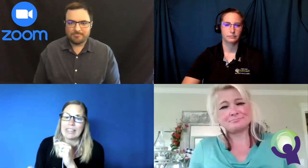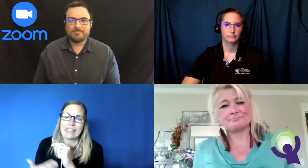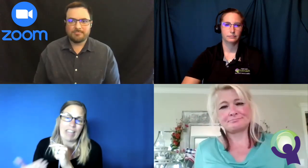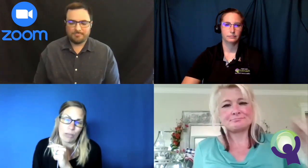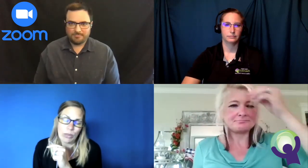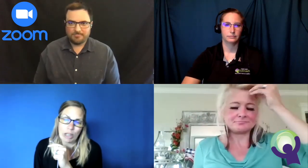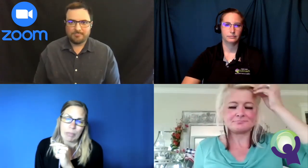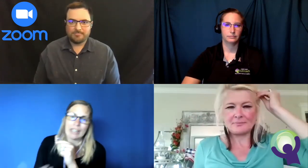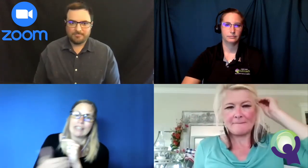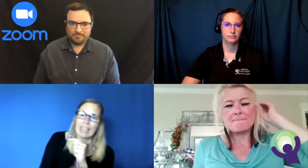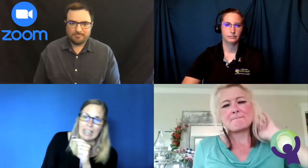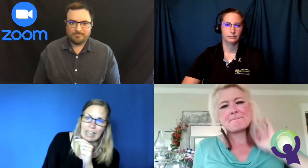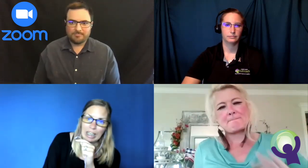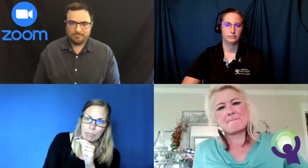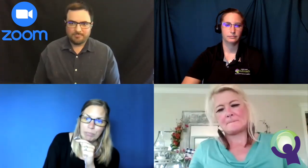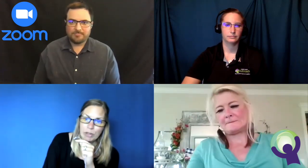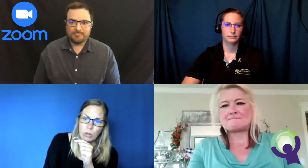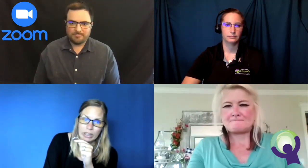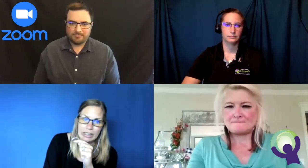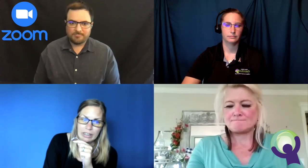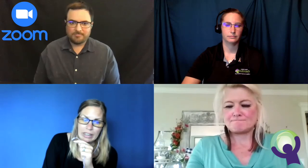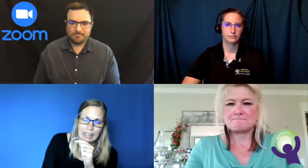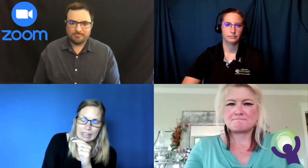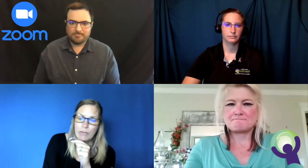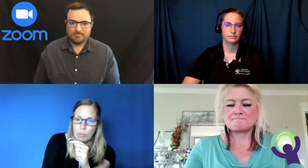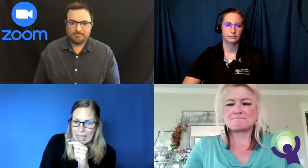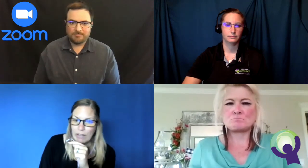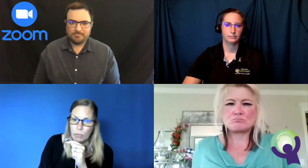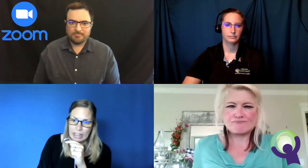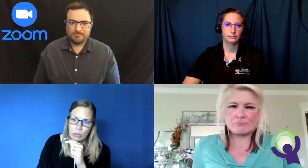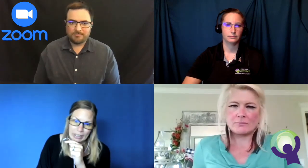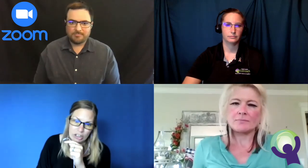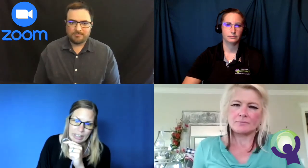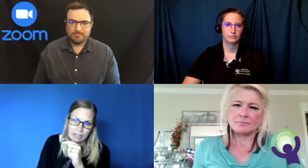that will help us work in a different path, working with that child.